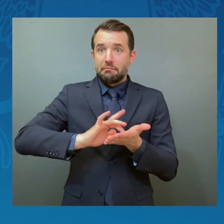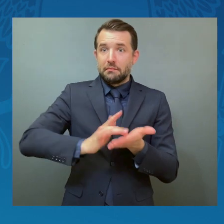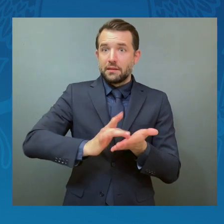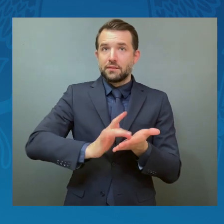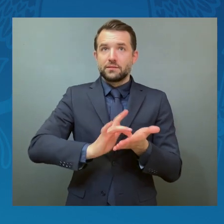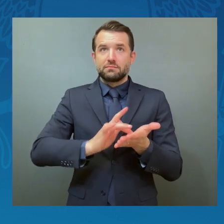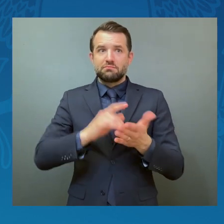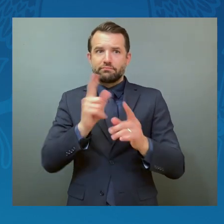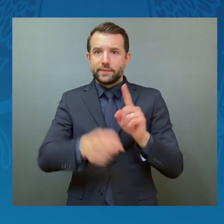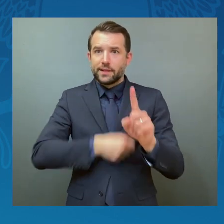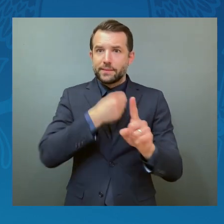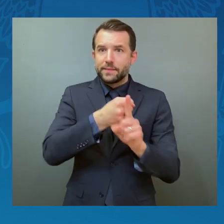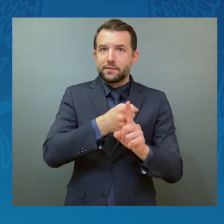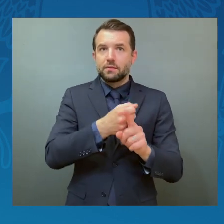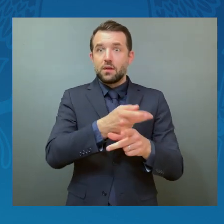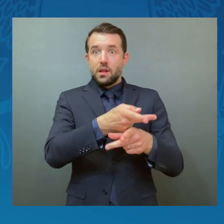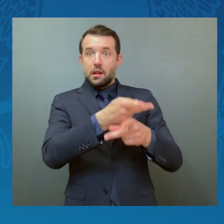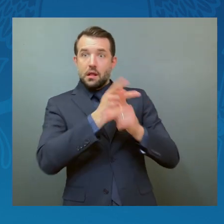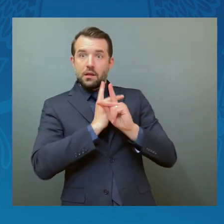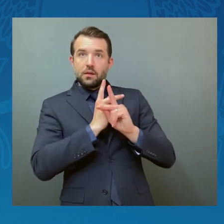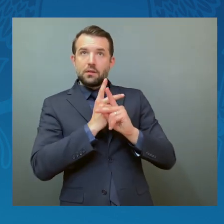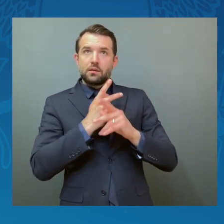and even impact employment opportunities.